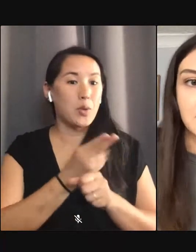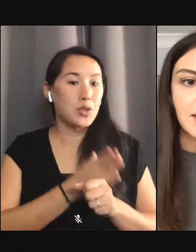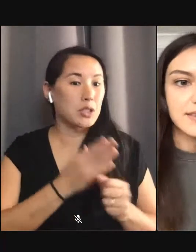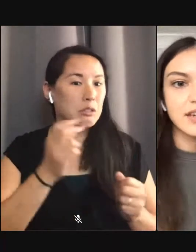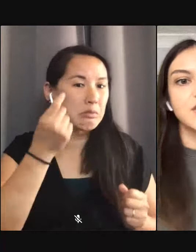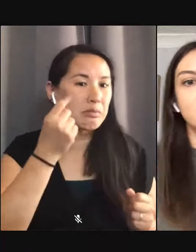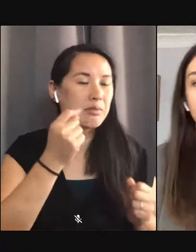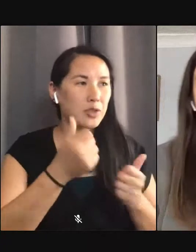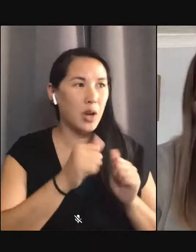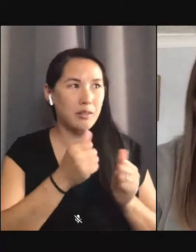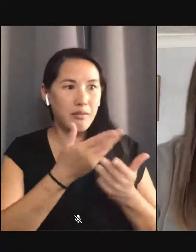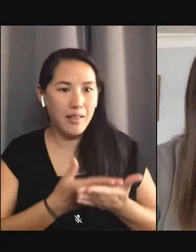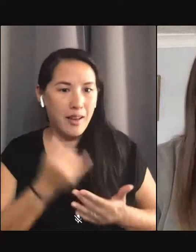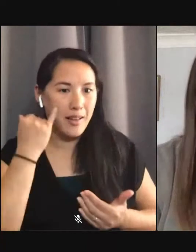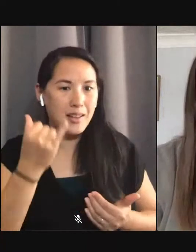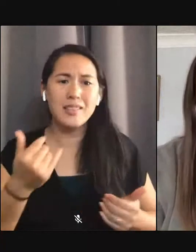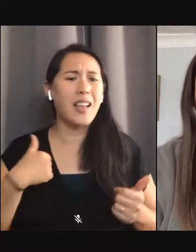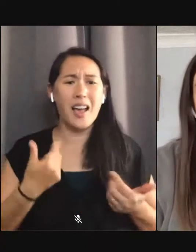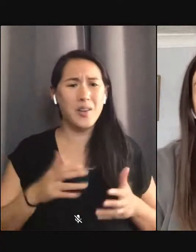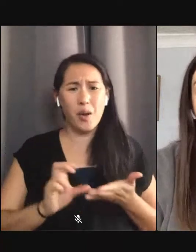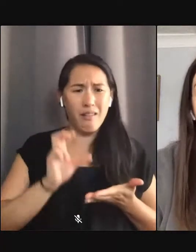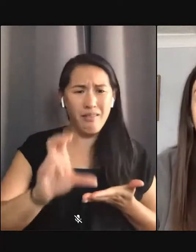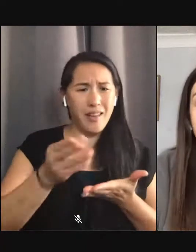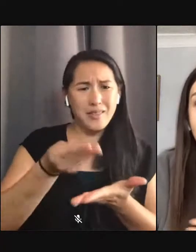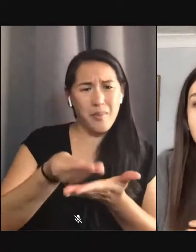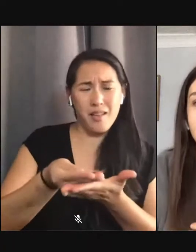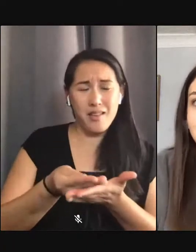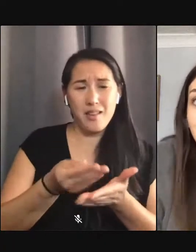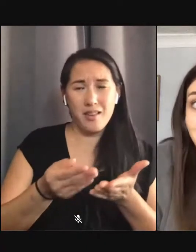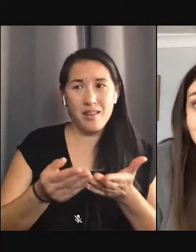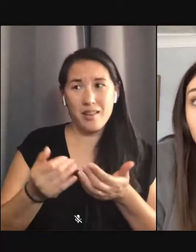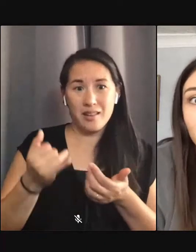because nobody wants to invest a bunch of money in an idea without knowing that somebody somewhere